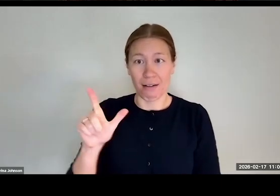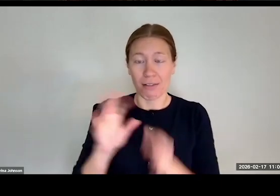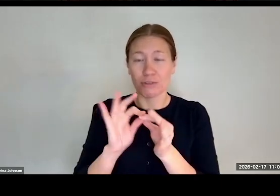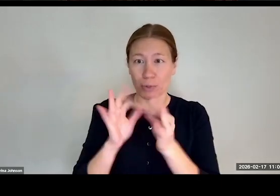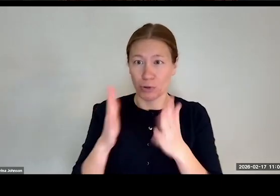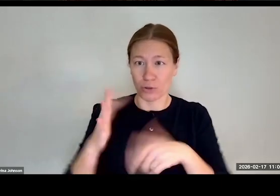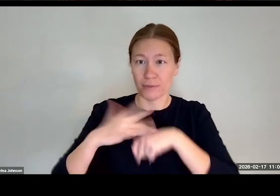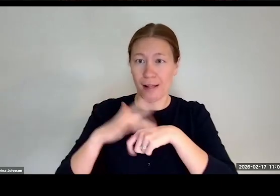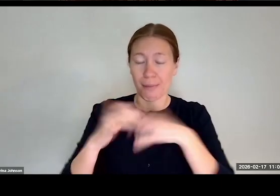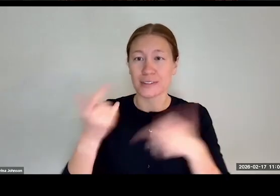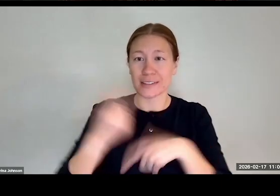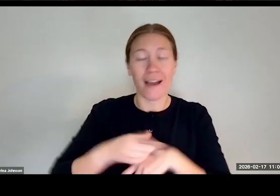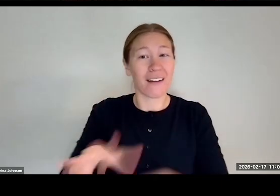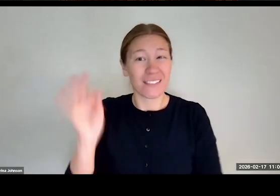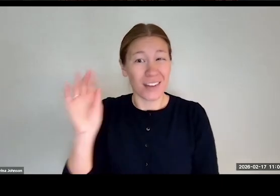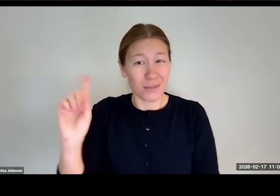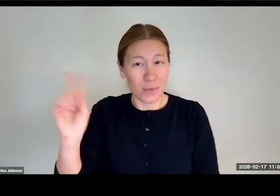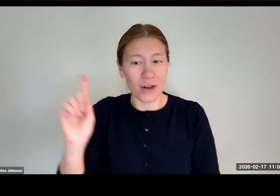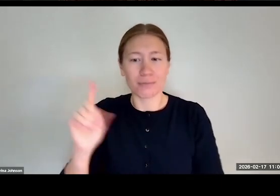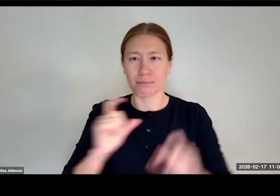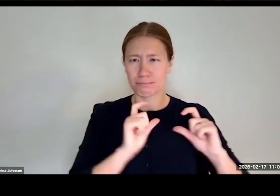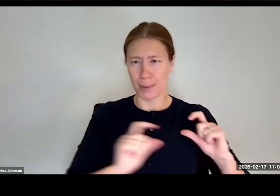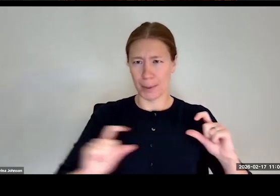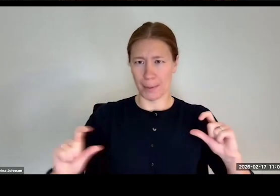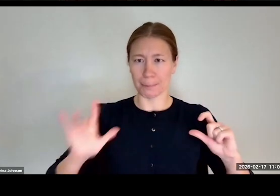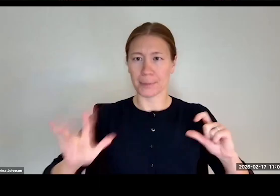and you can access that by clicking on the interpretation option in your Zoom